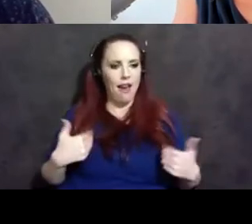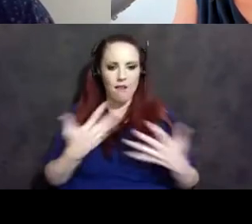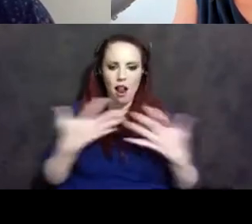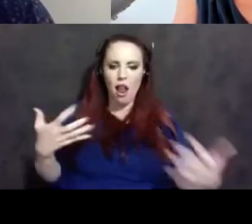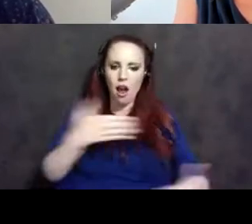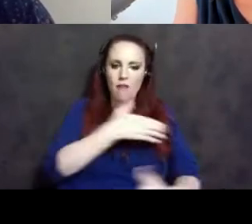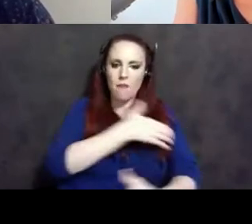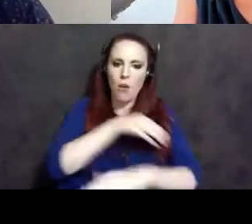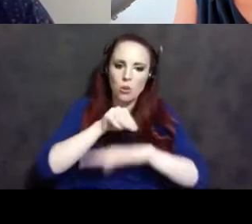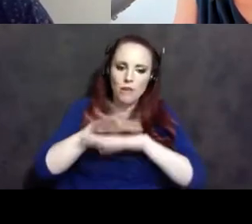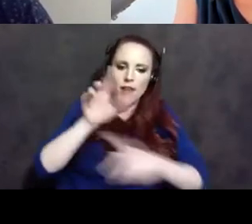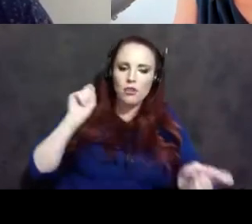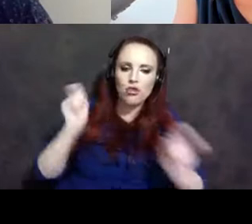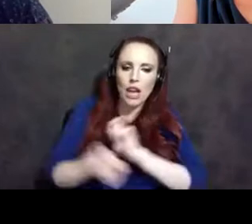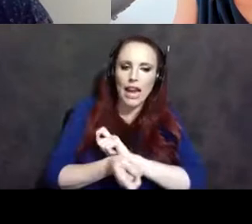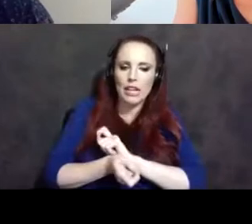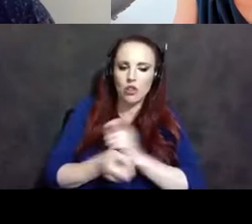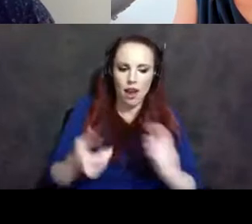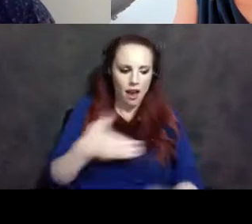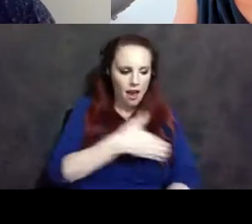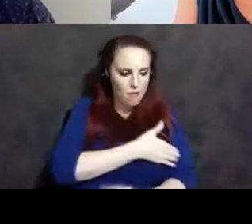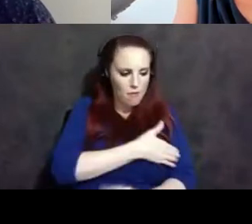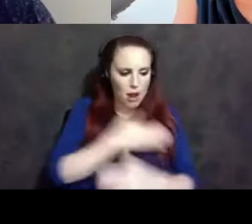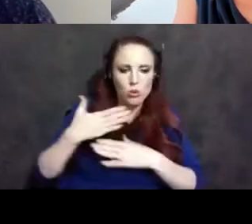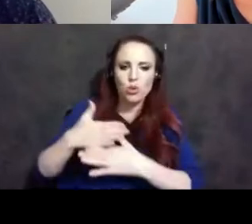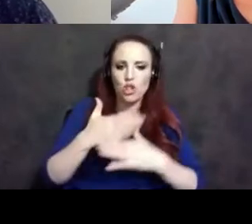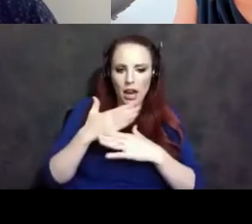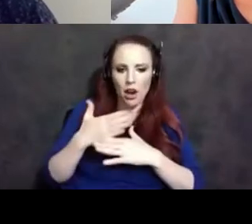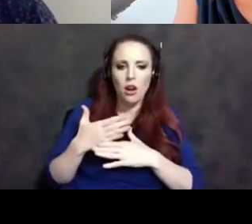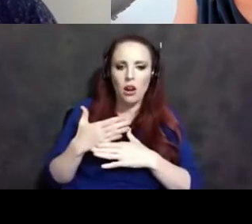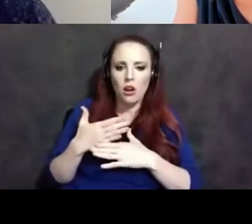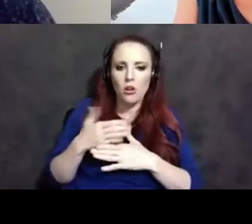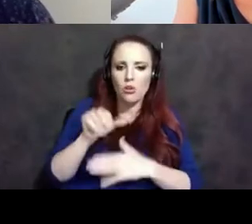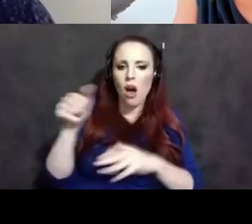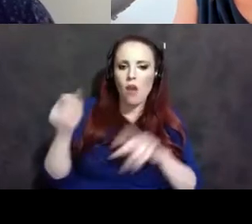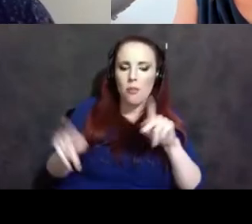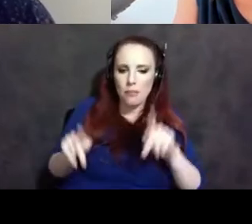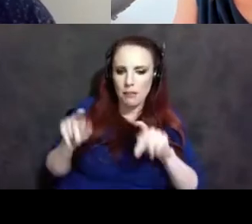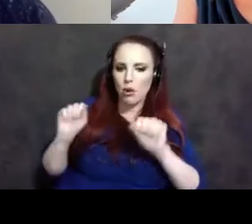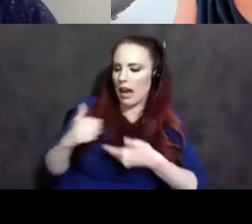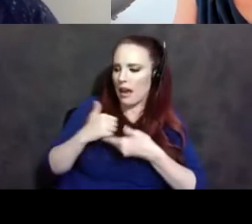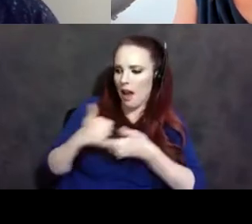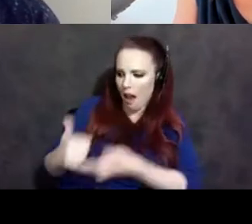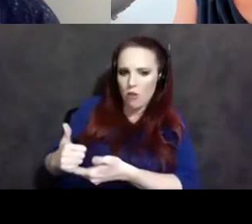and you have the power to share your power so that other people can help make changes.